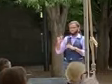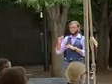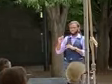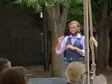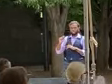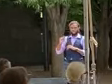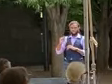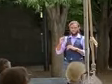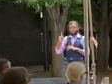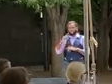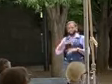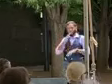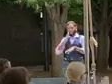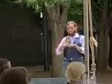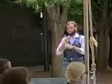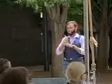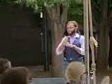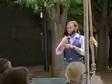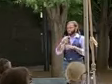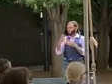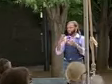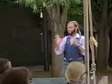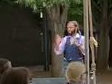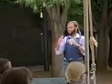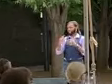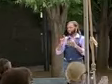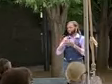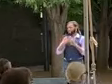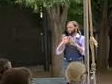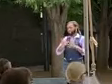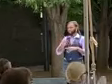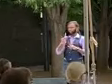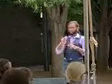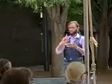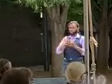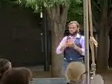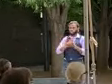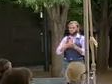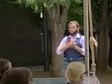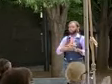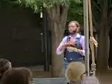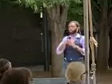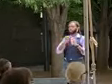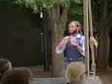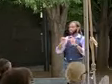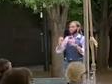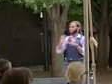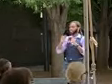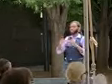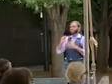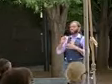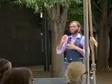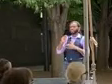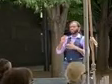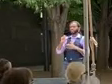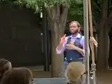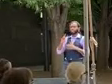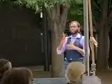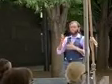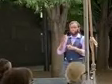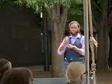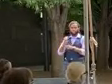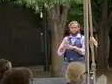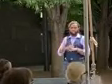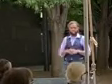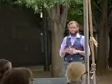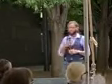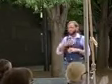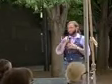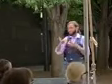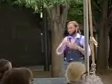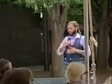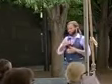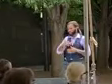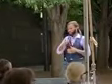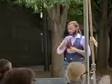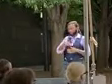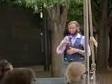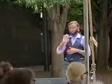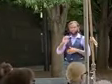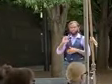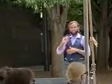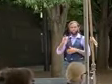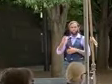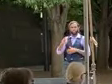She teaches an upper-class seminar there every year. Please welcome Congresswoman Eleanor Holmes Norton.